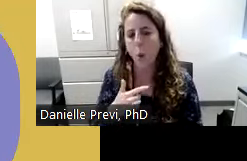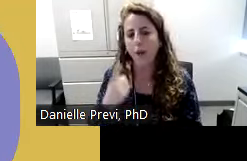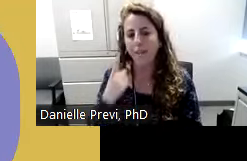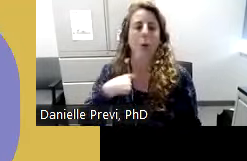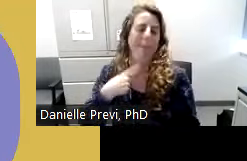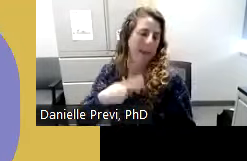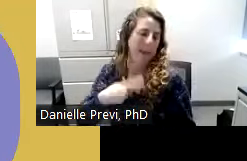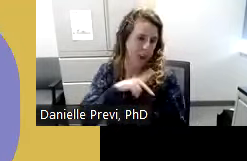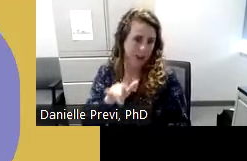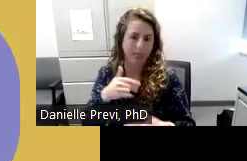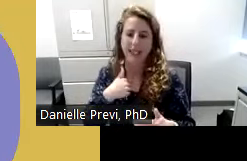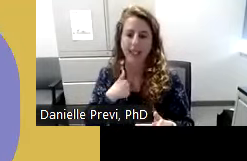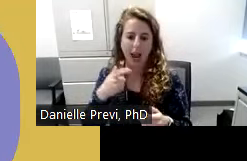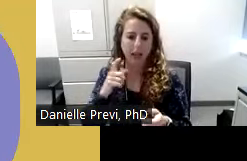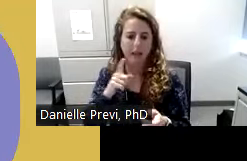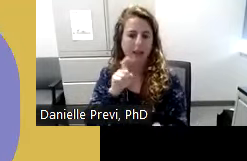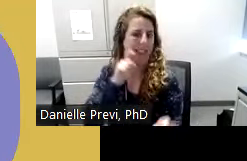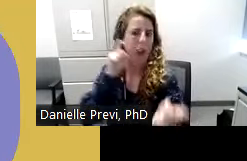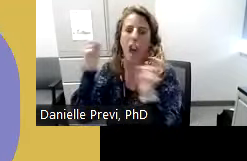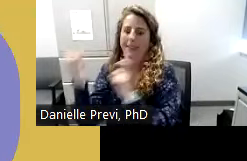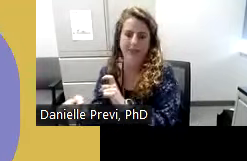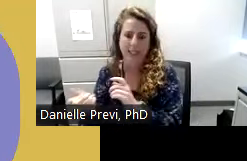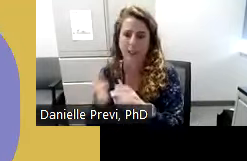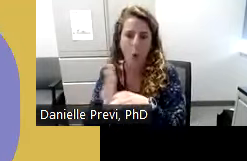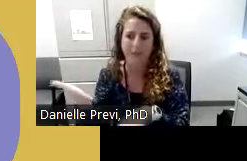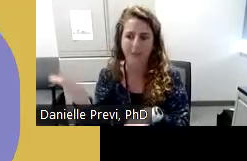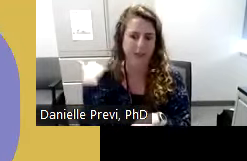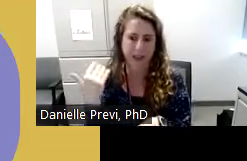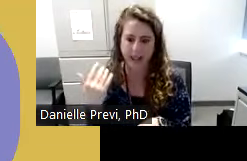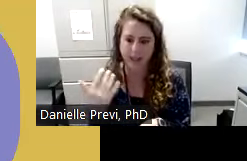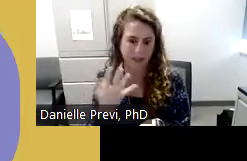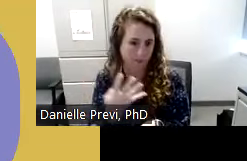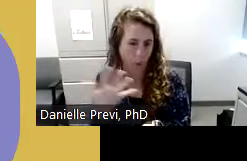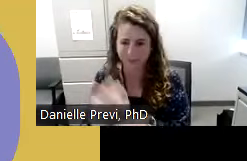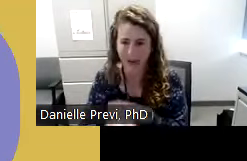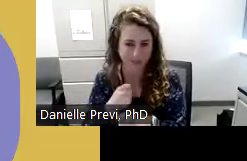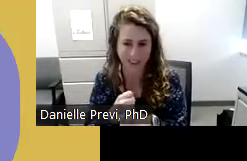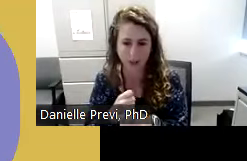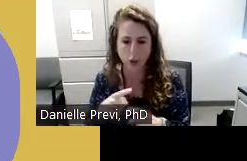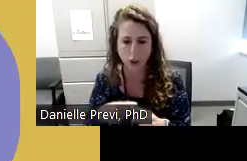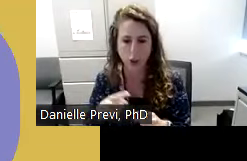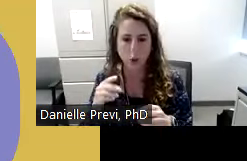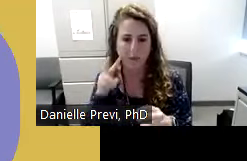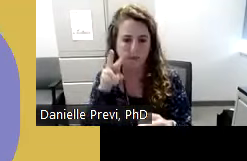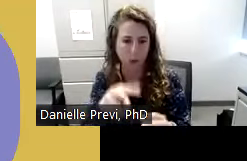might have. So for me personally, I have really shifted over the last I would say 4-5 years in